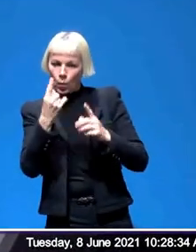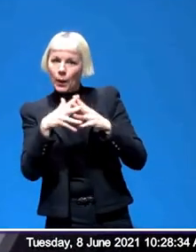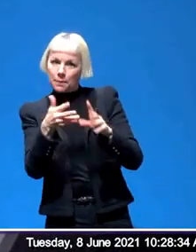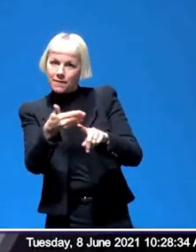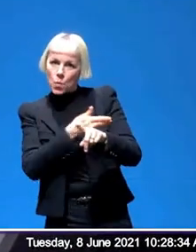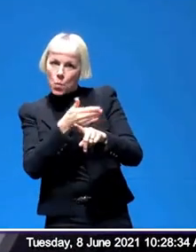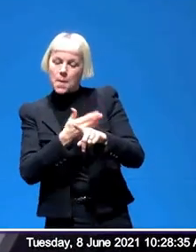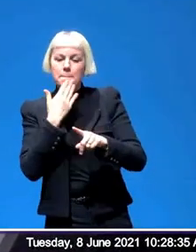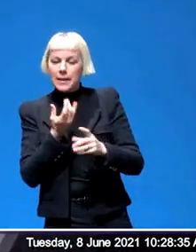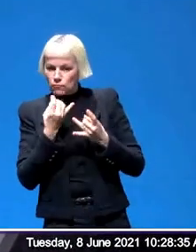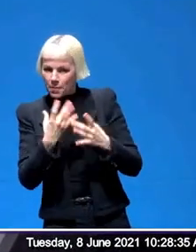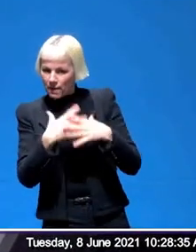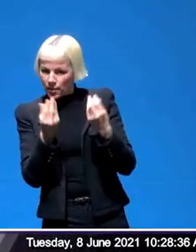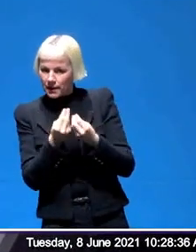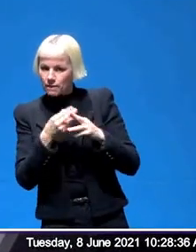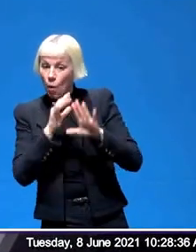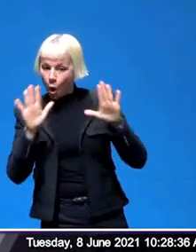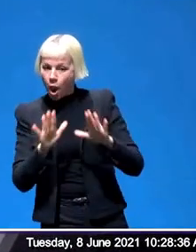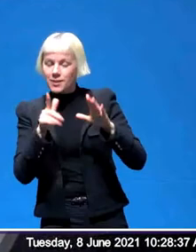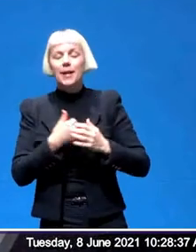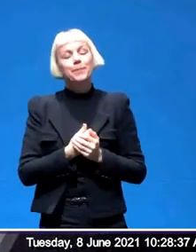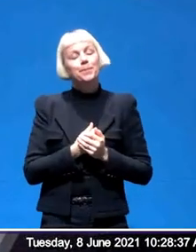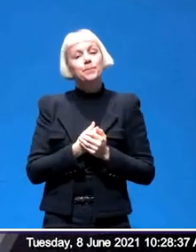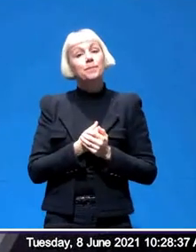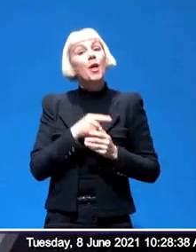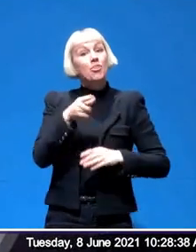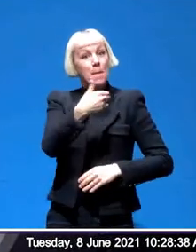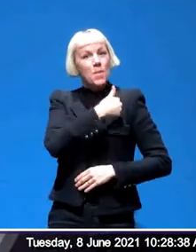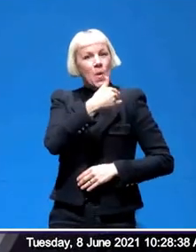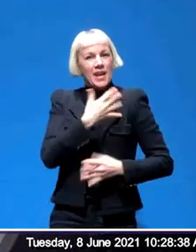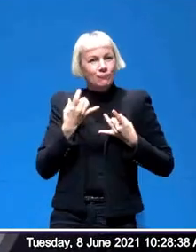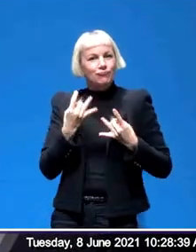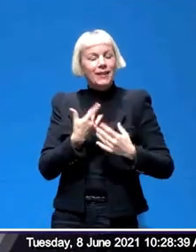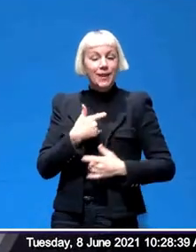However, on the day of our departure, I called and they told me they had forgotten about the trip.